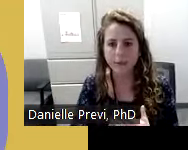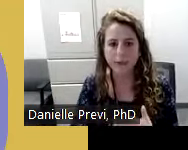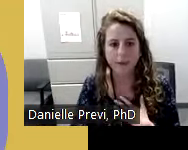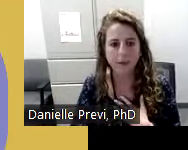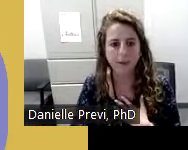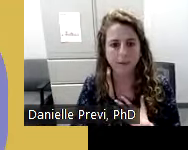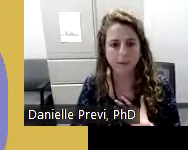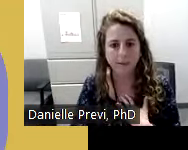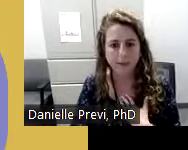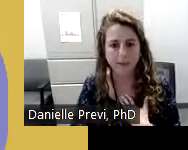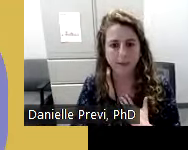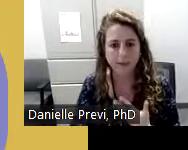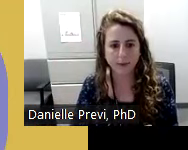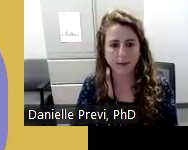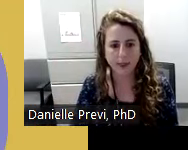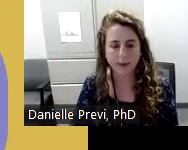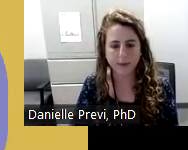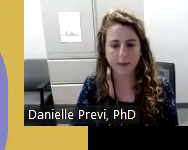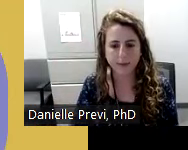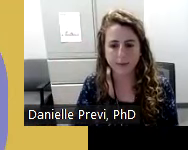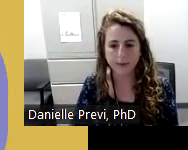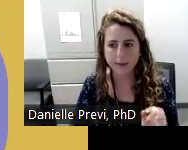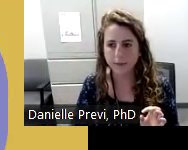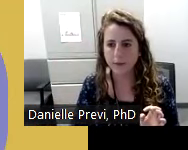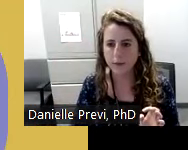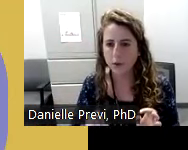the benefits and the possible risks that come with cochlear implants, for example.